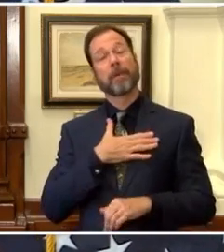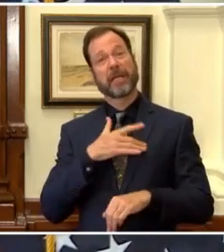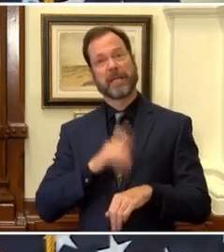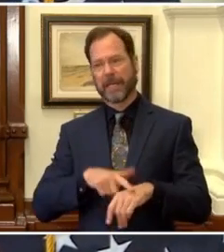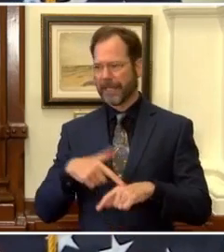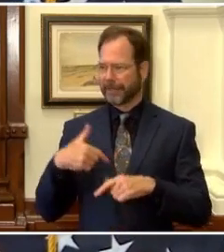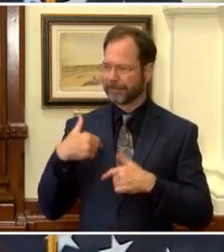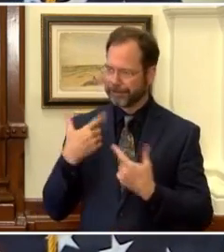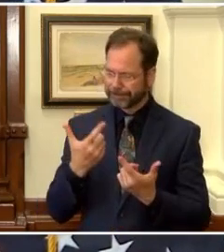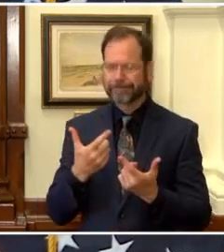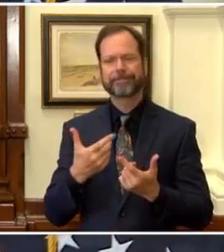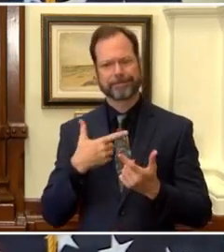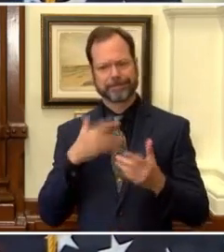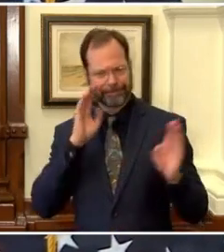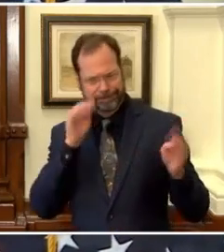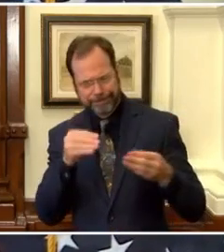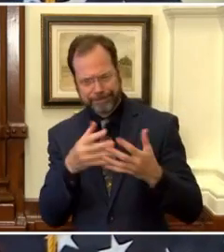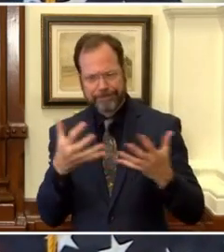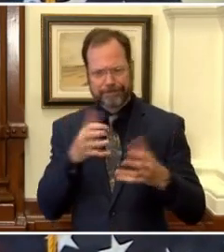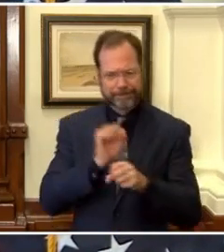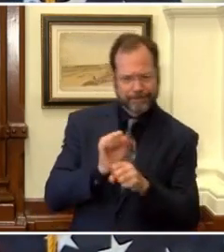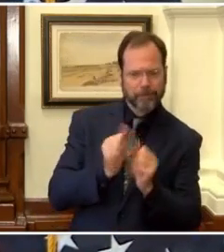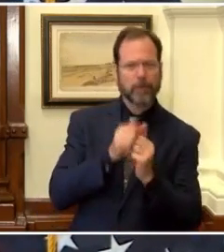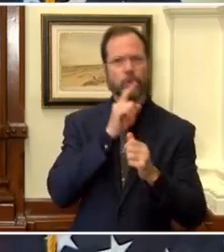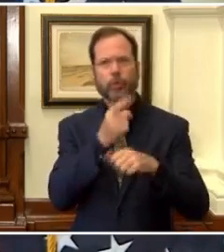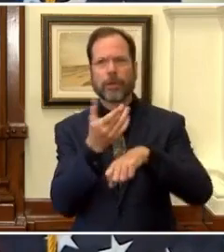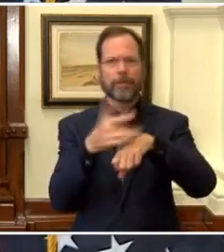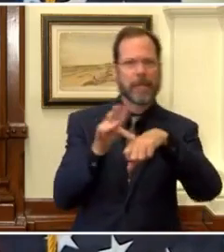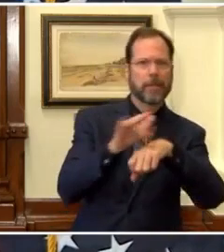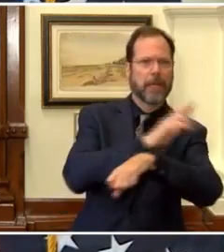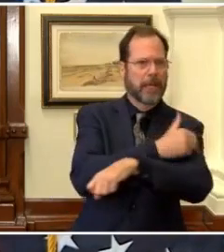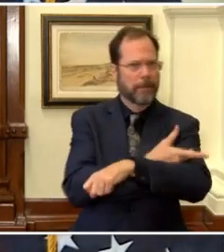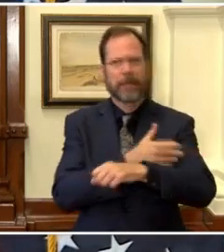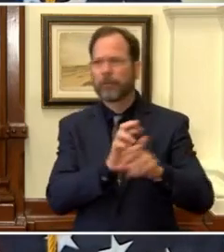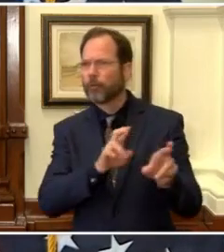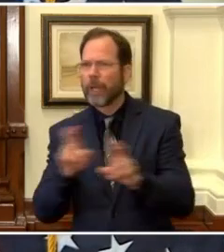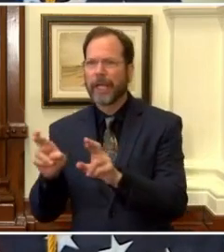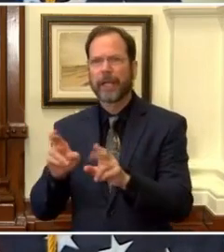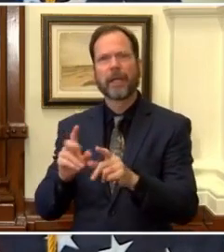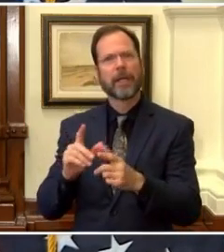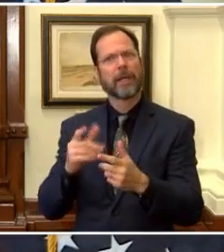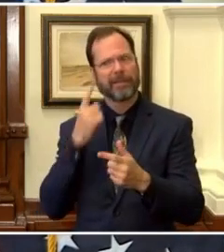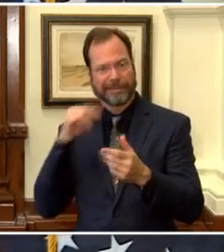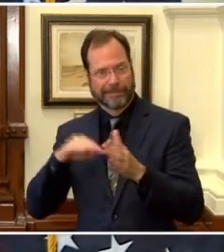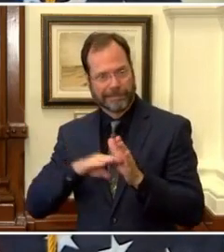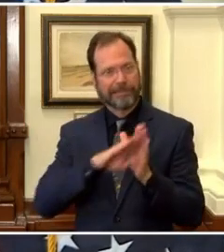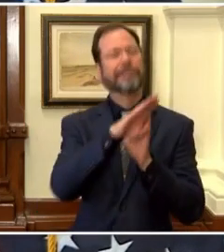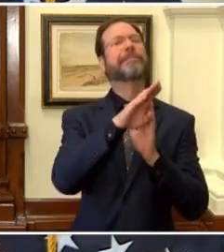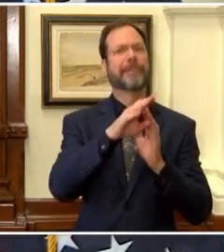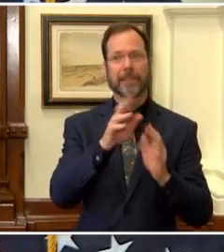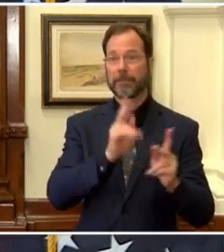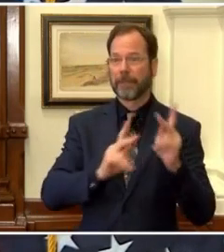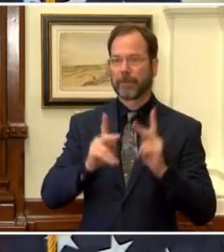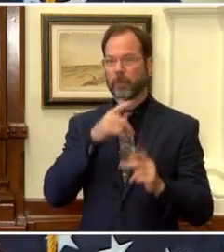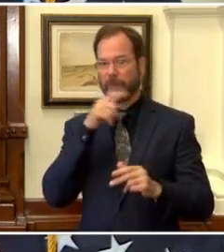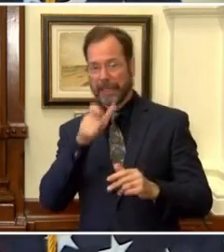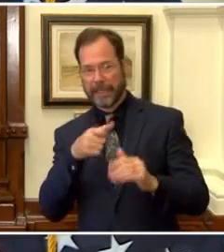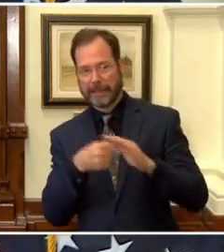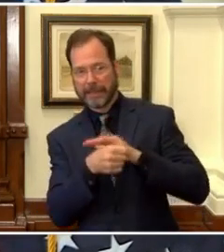RAIN IN THE SPREAD OF COVID-19. I'VE SPENT A LOT OF MY